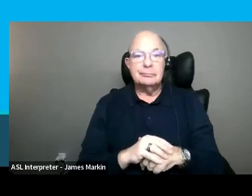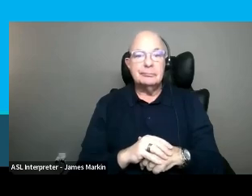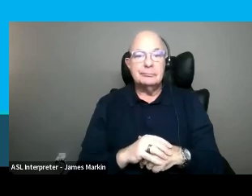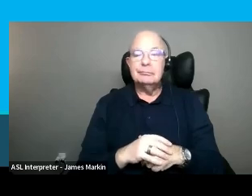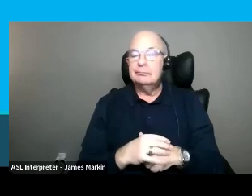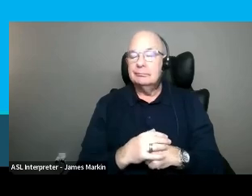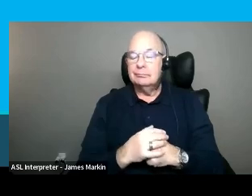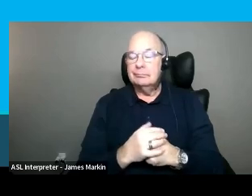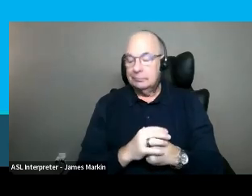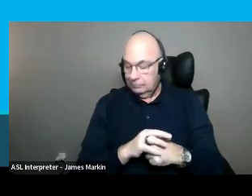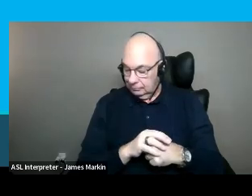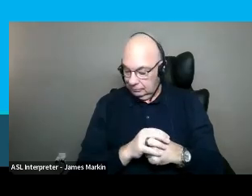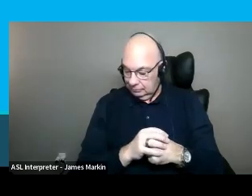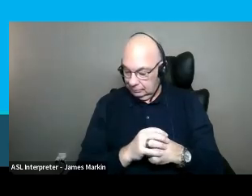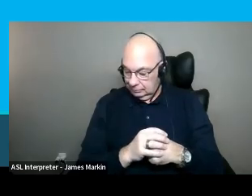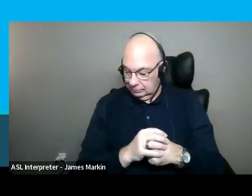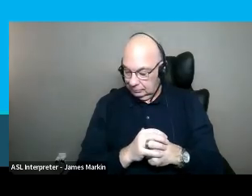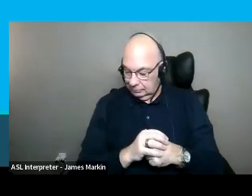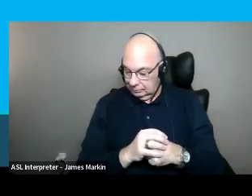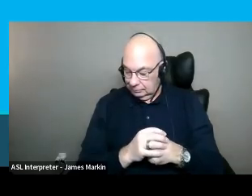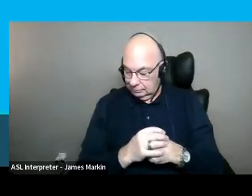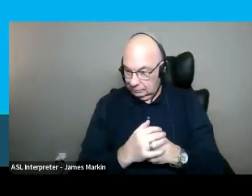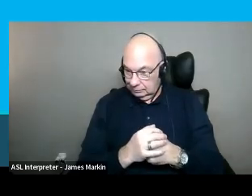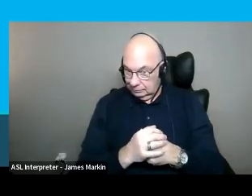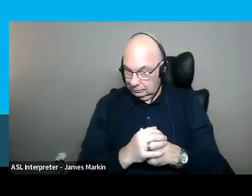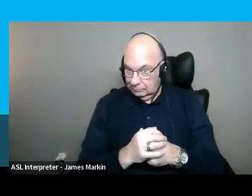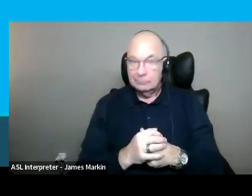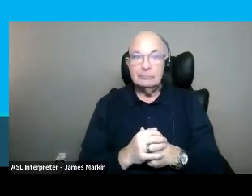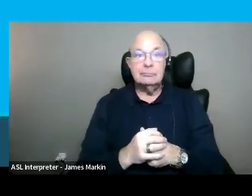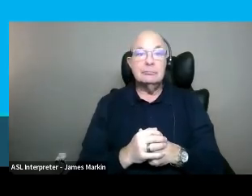Melissa Wong (she/her), SPT: So we are,